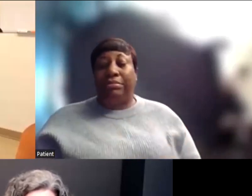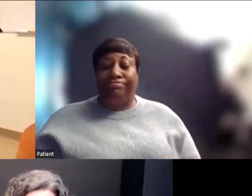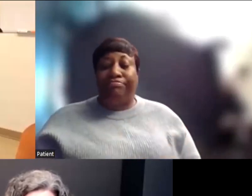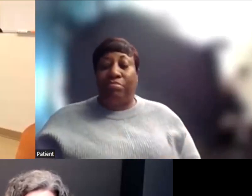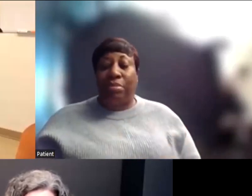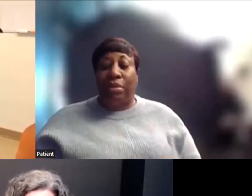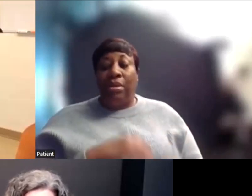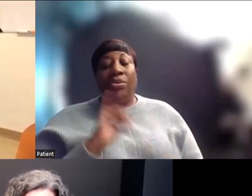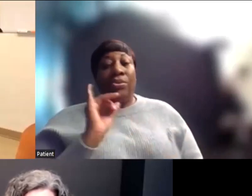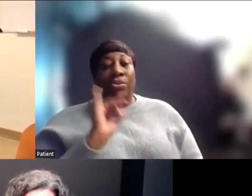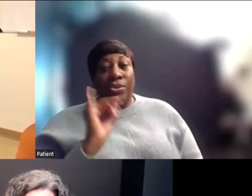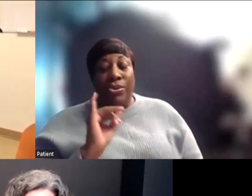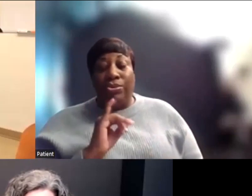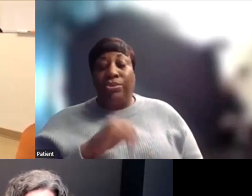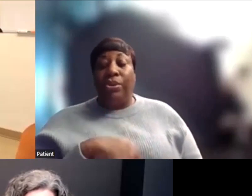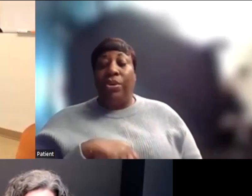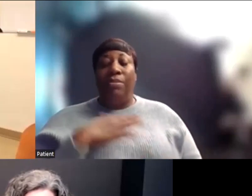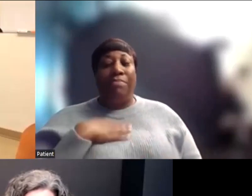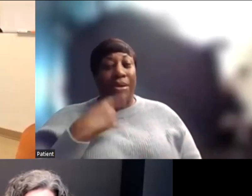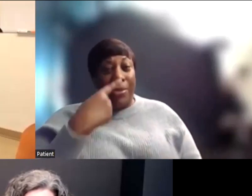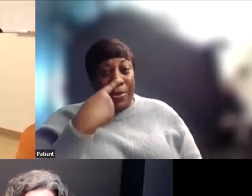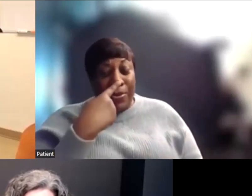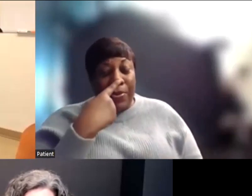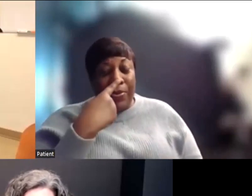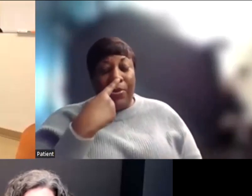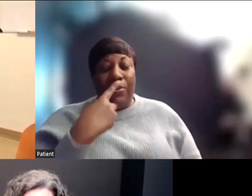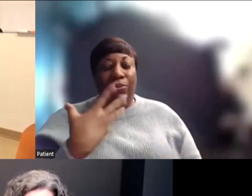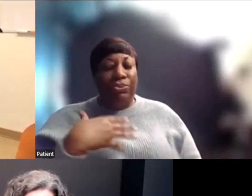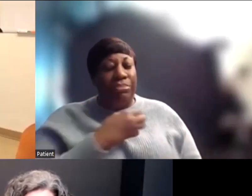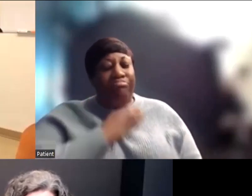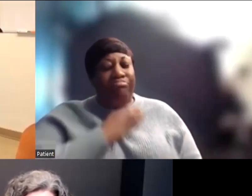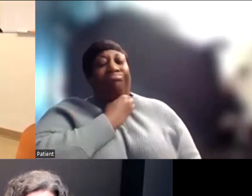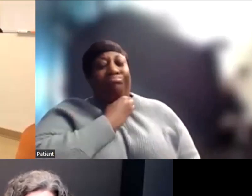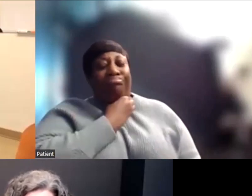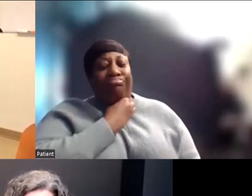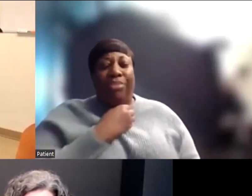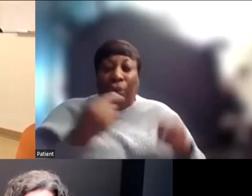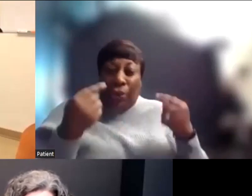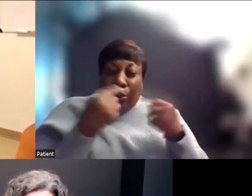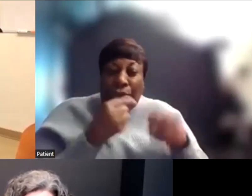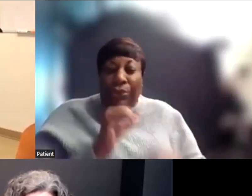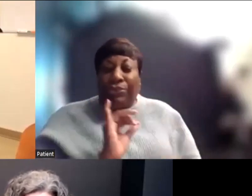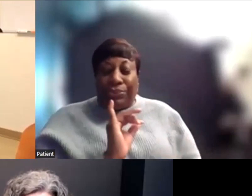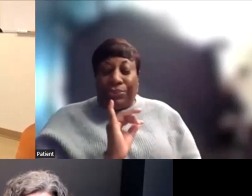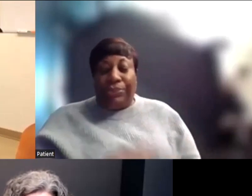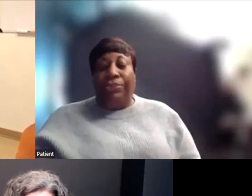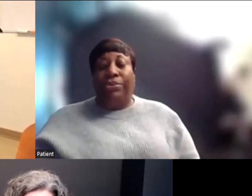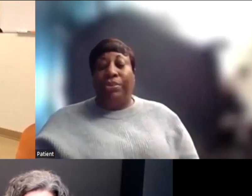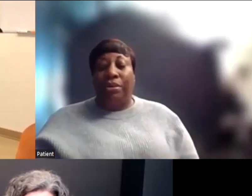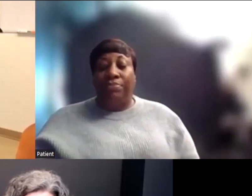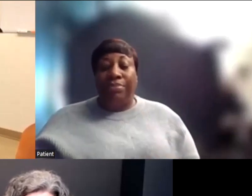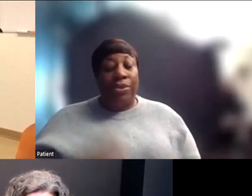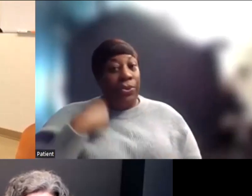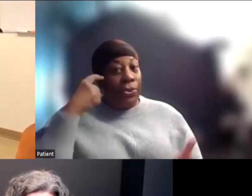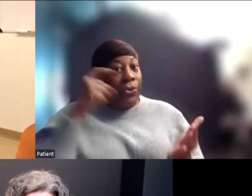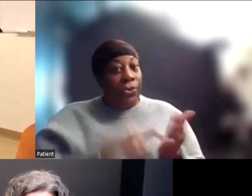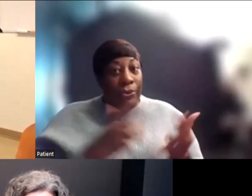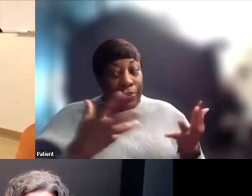well. also my nose has been really clogged up and it's been hurting.